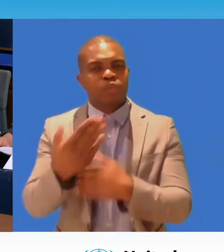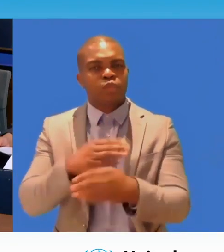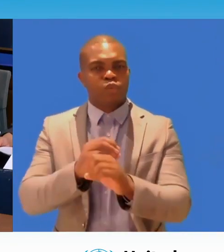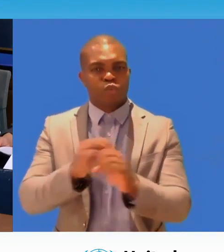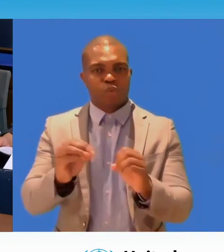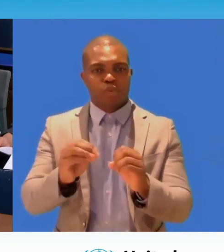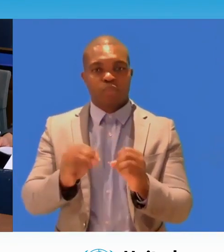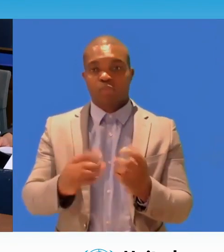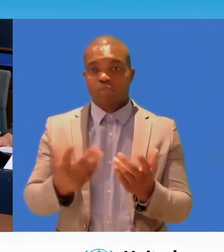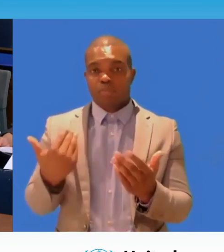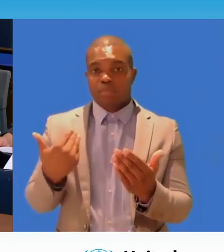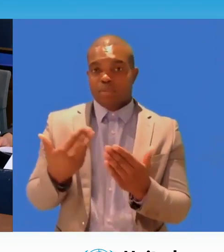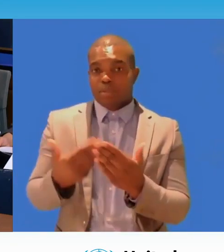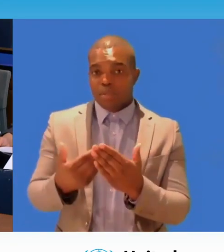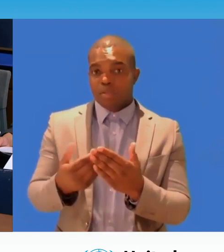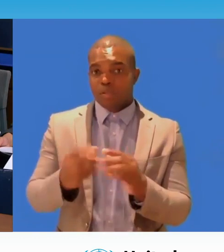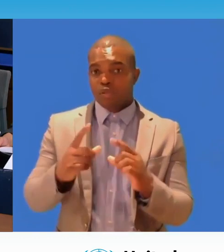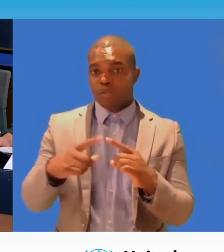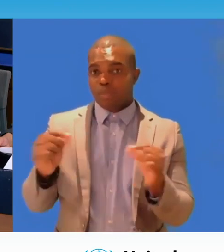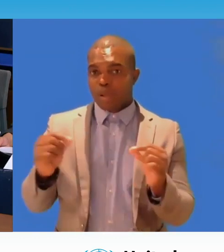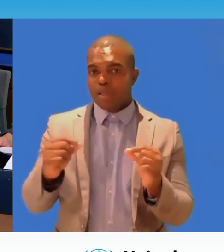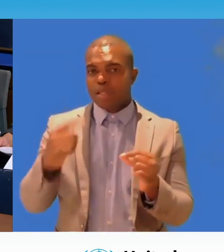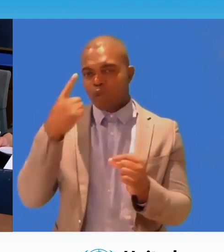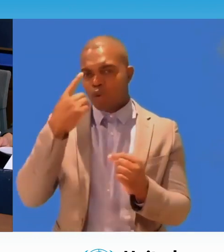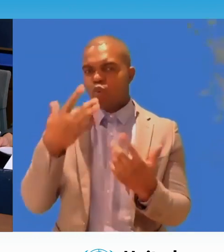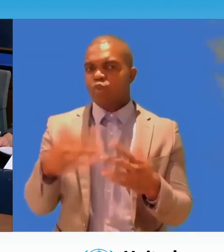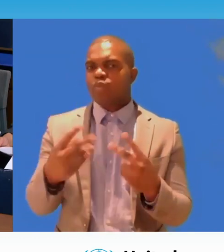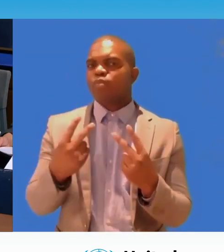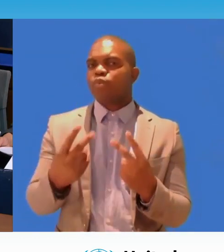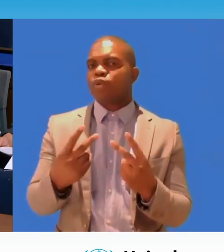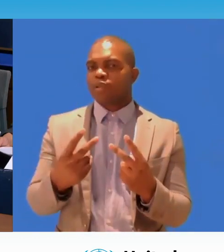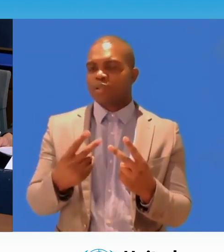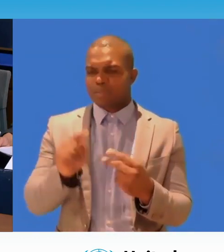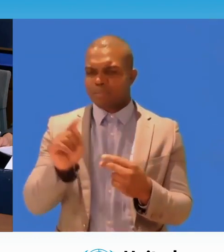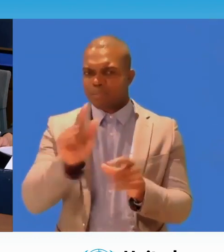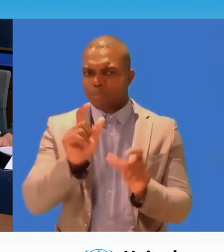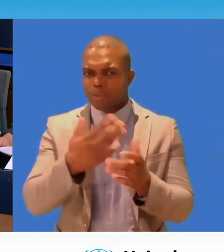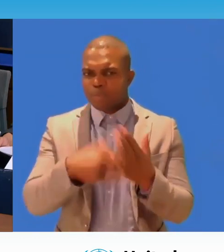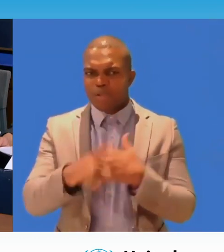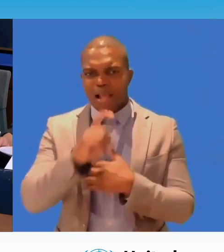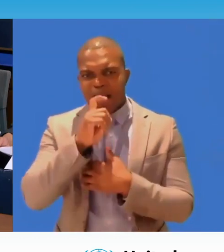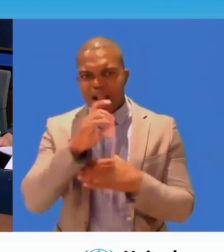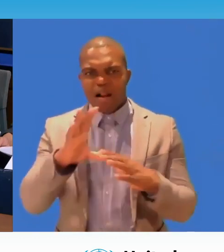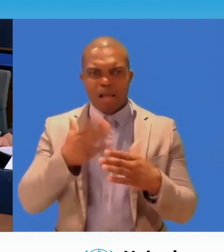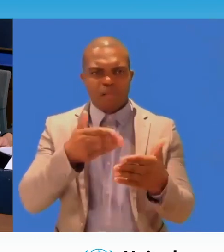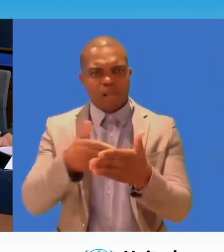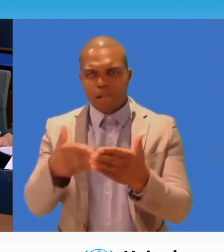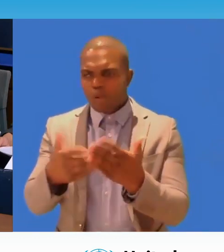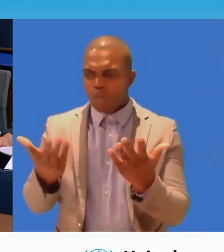to achieve an inclusive Society where persons with and without disabilities can coexist for